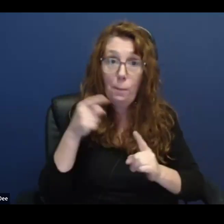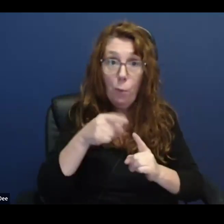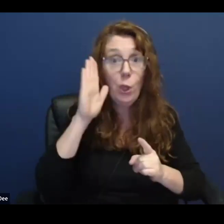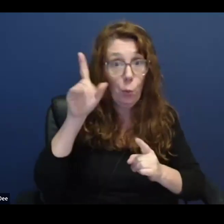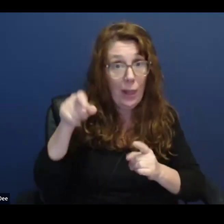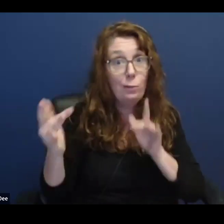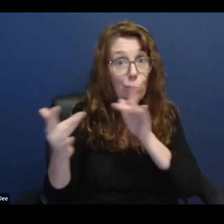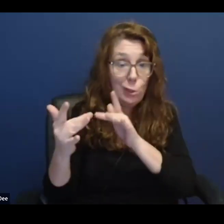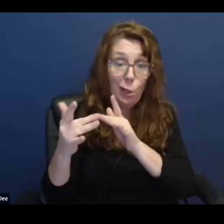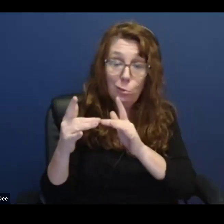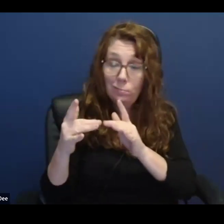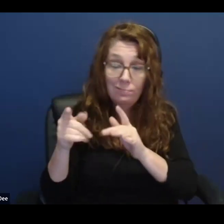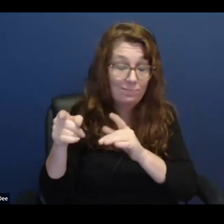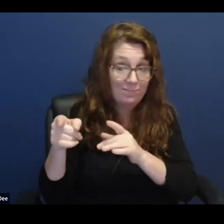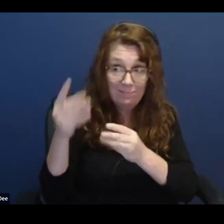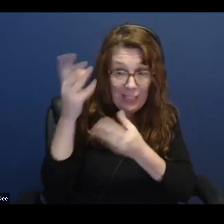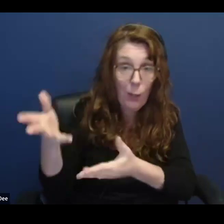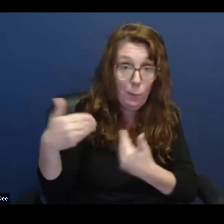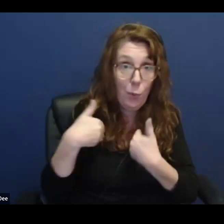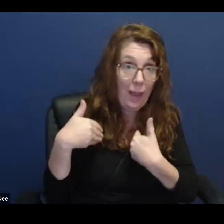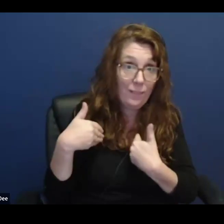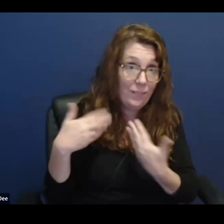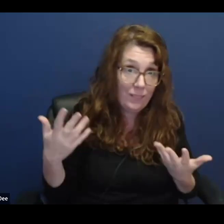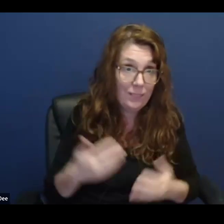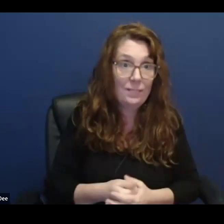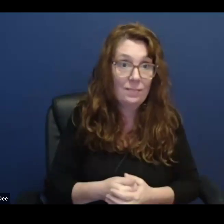reach out to the Tribes and tell them that you have this collection. And you may have to tell